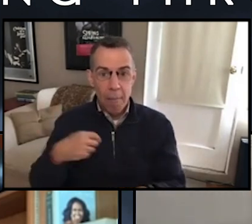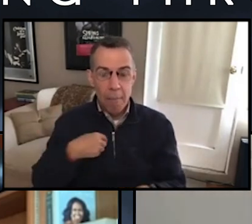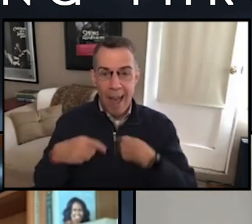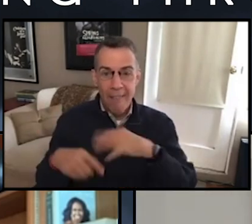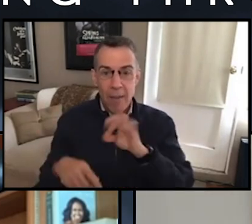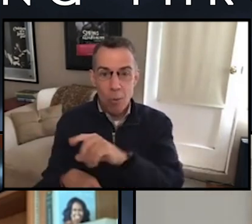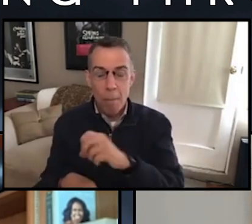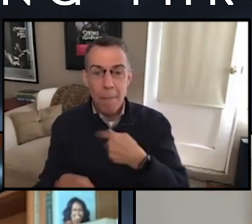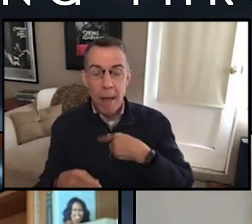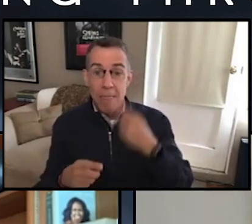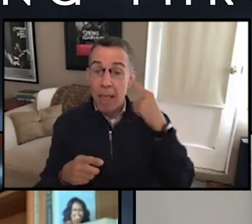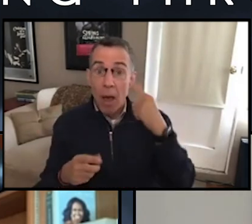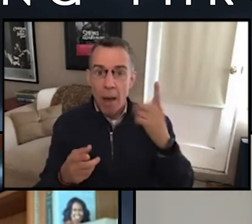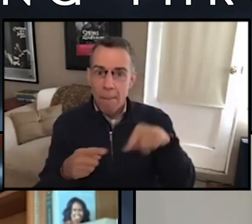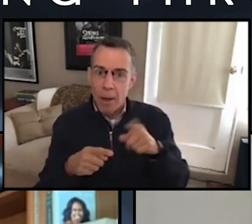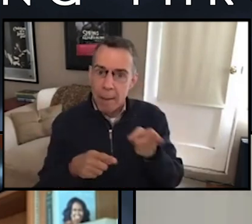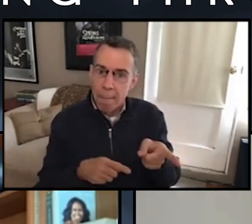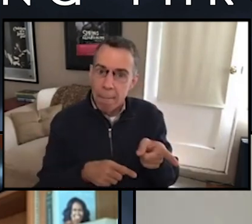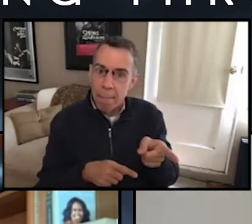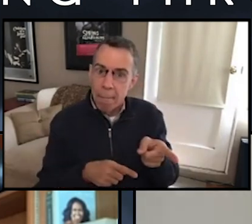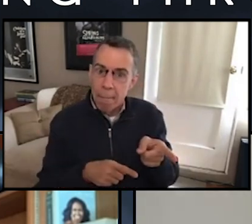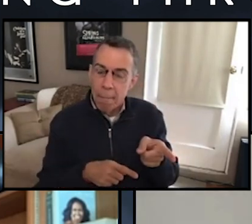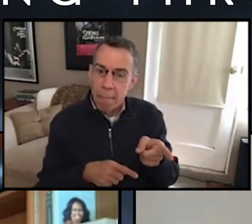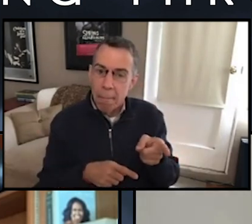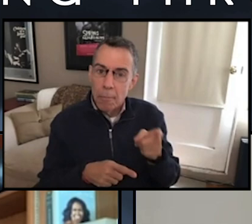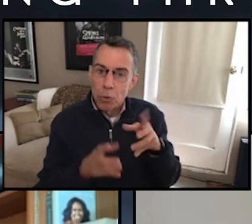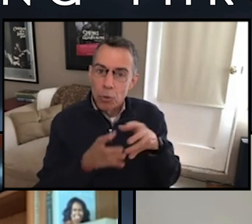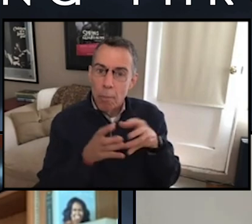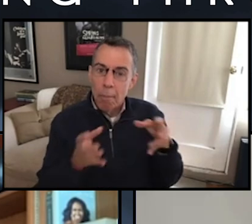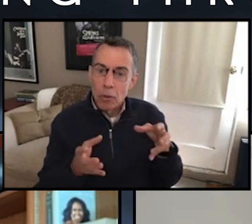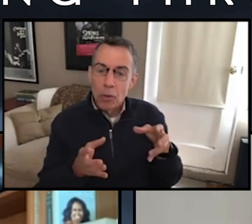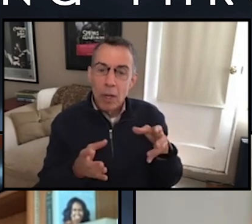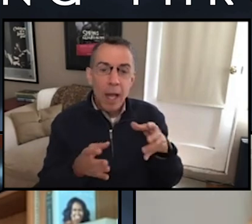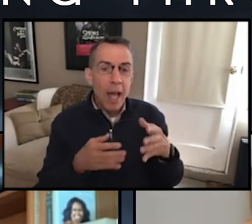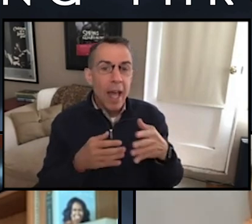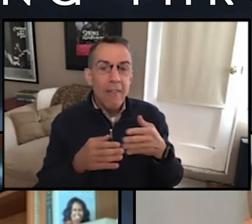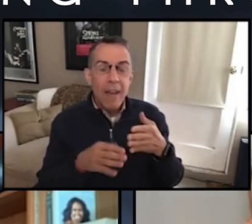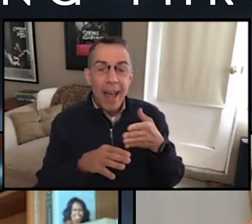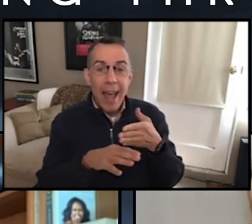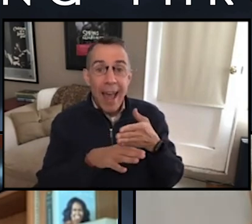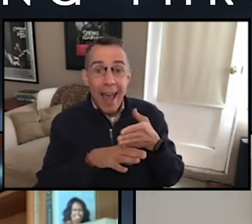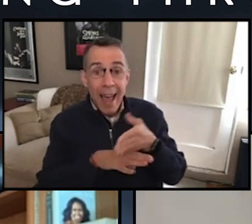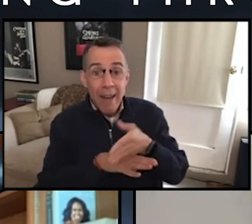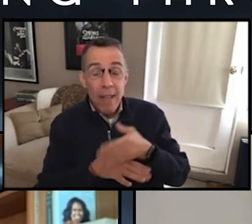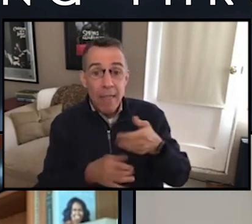think of him so much. Even after that interaction with him, I will see him